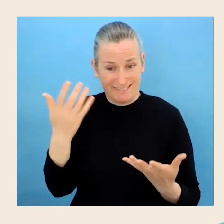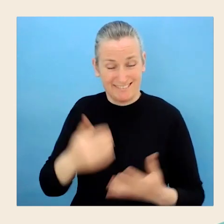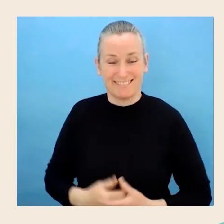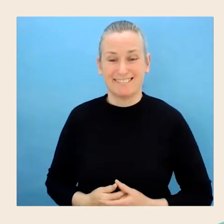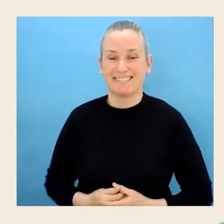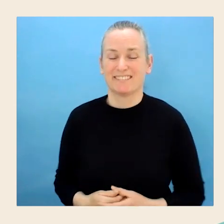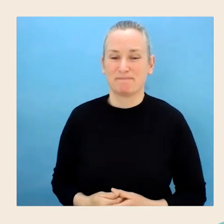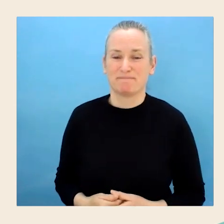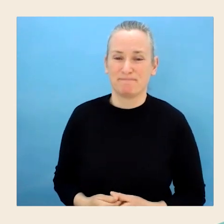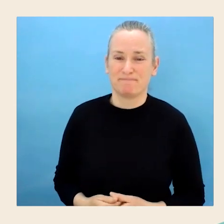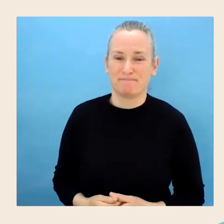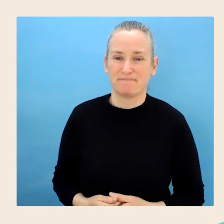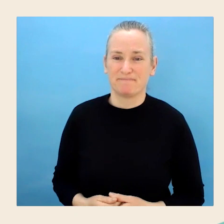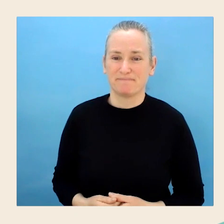I'll say yes to that.